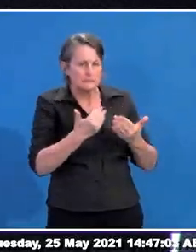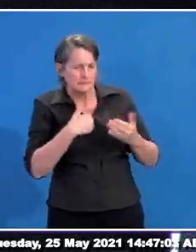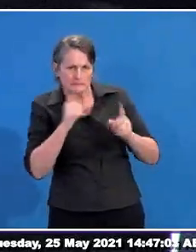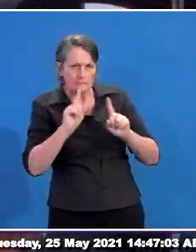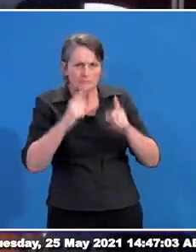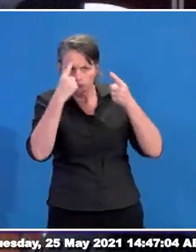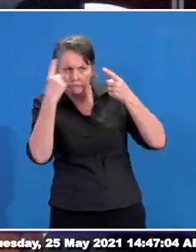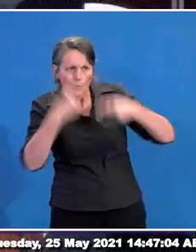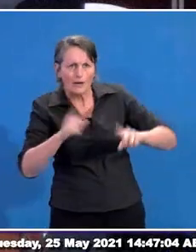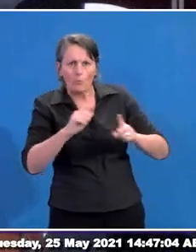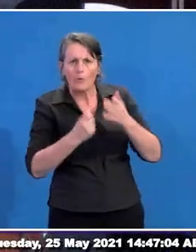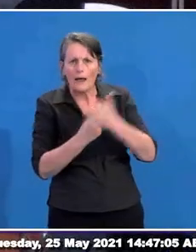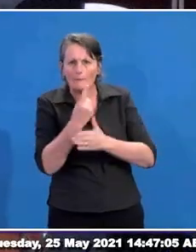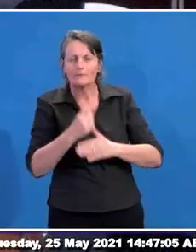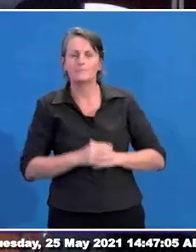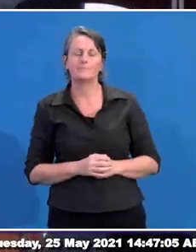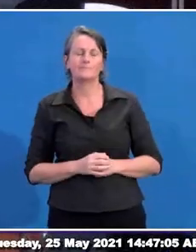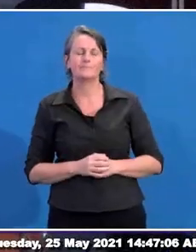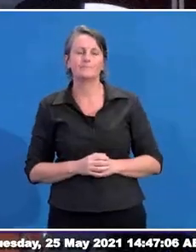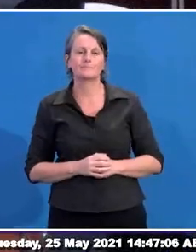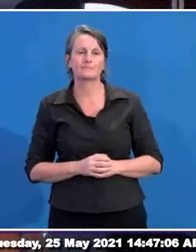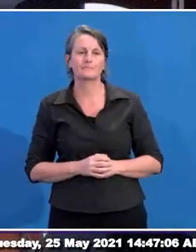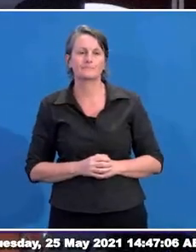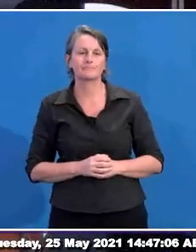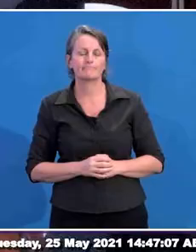Many of the matters I think you would have worked on when you've